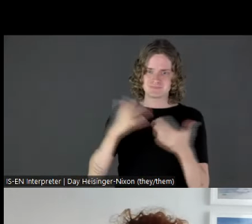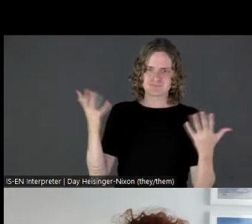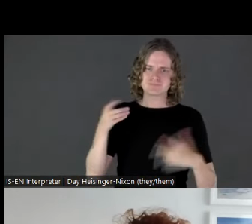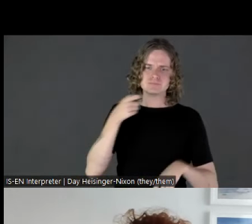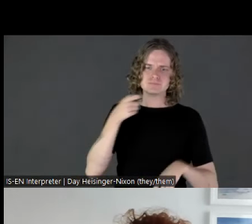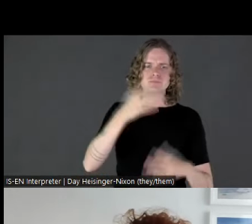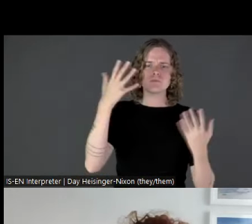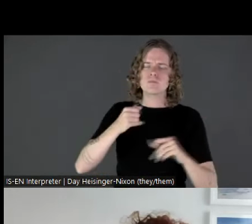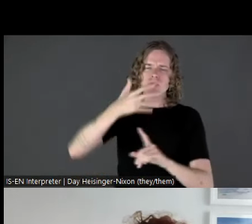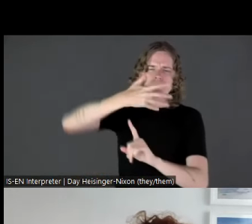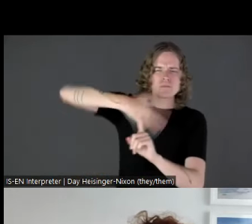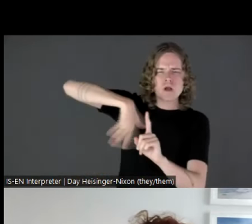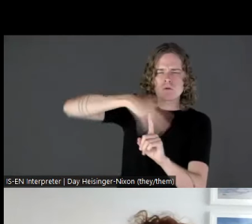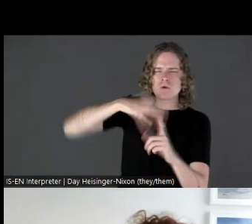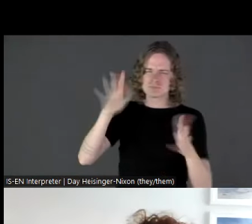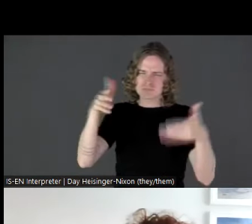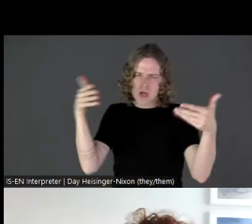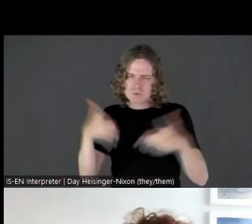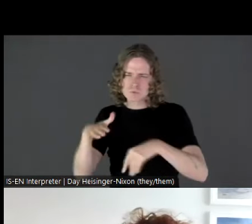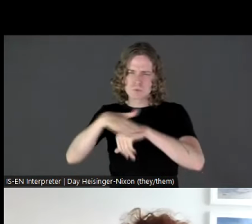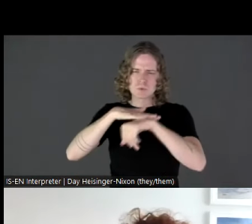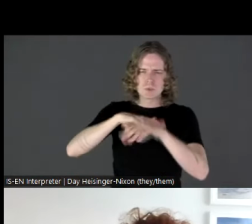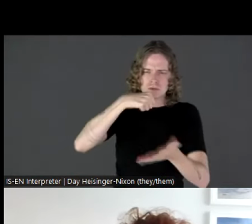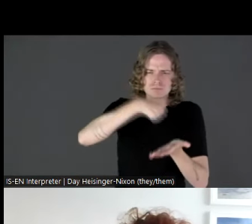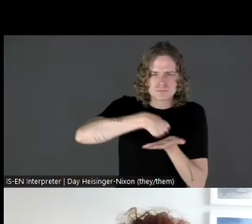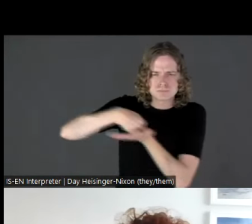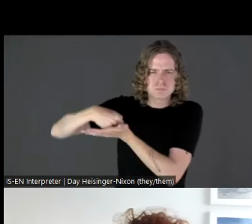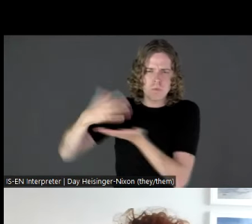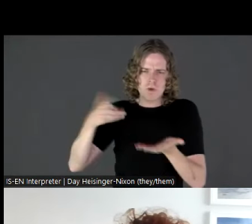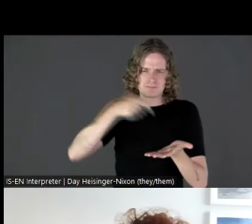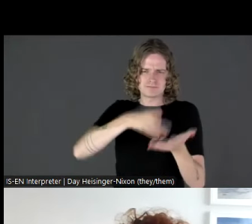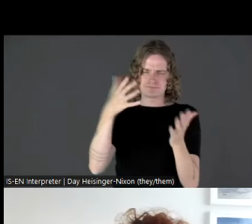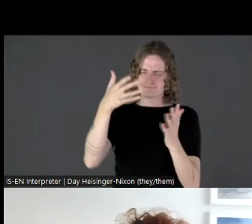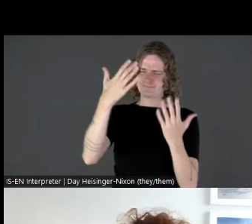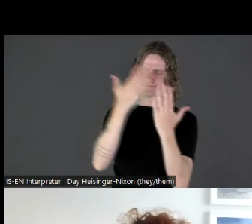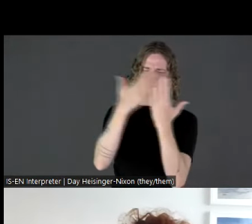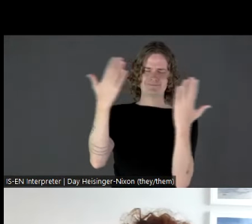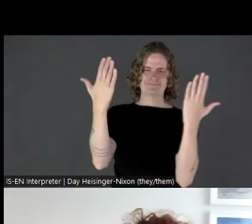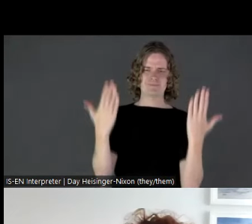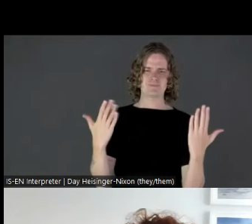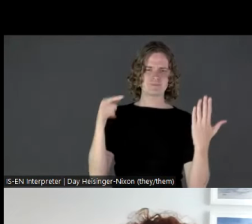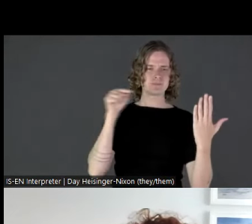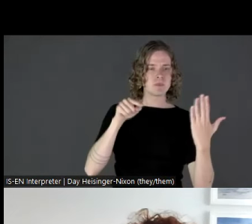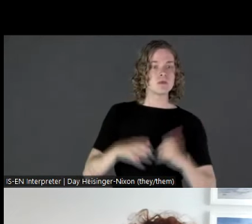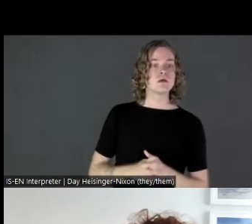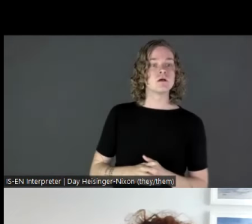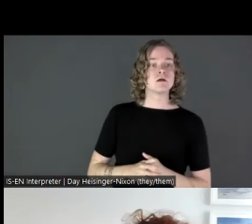led and evidence based innovation. In 2019 we Commissioned a gap analysis on the inclusion